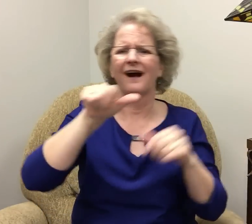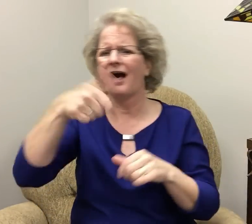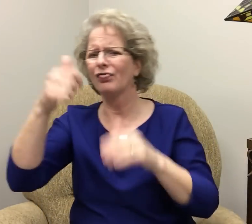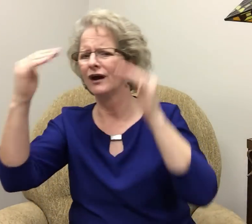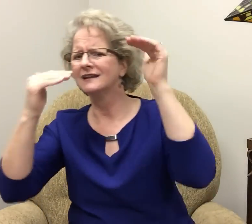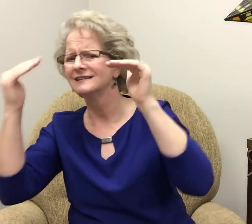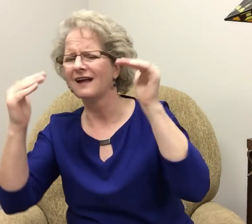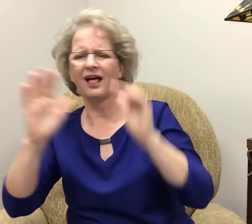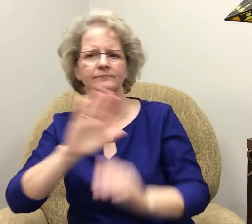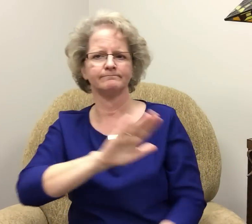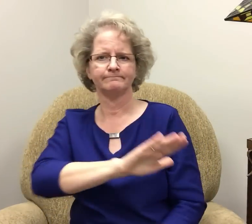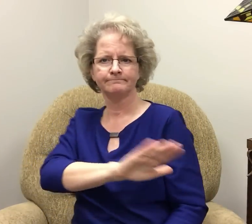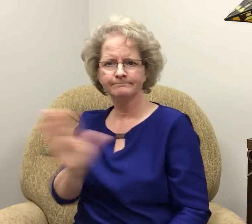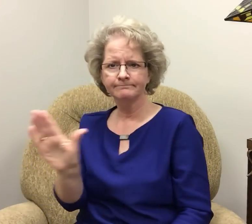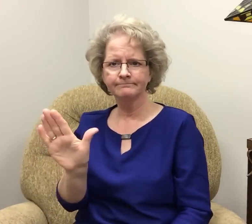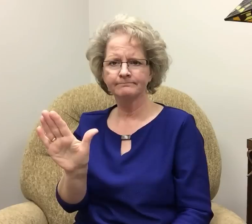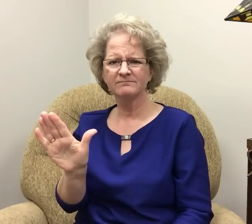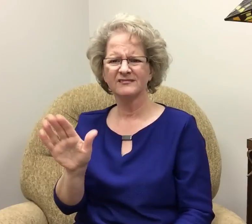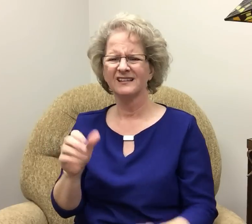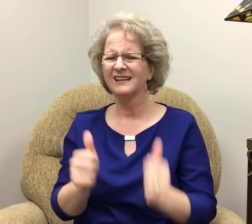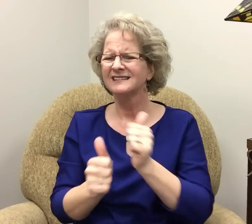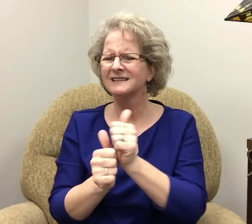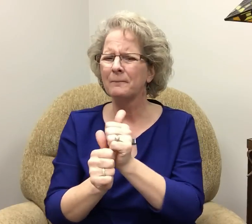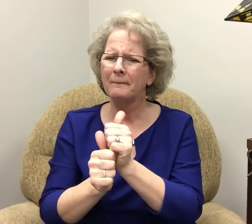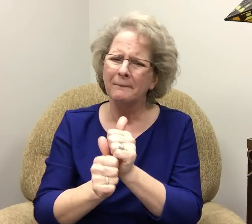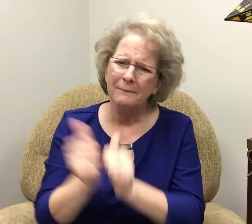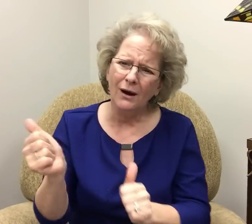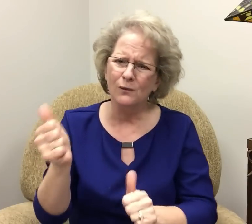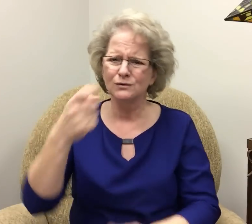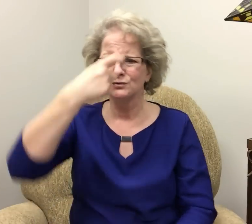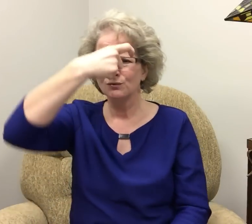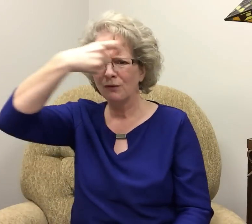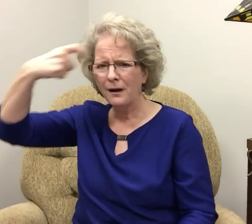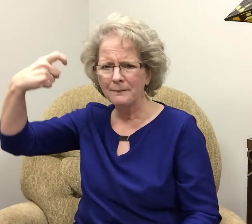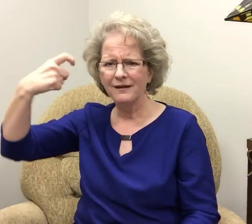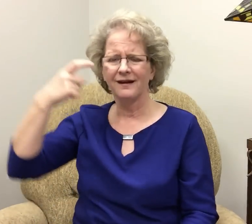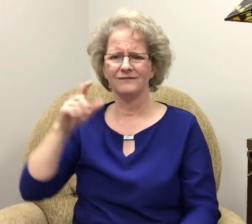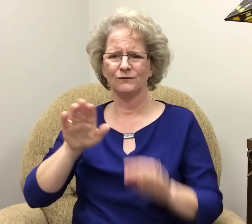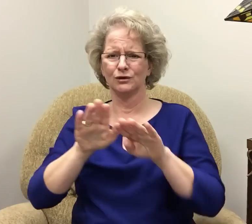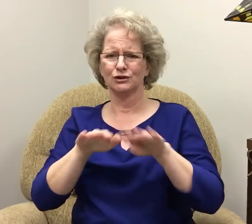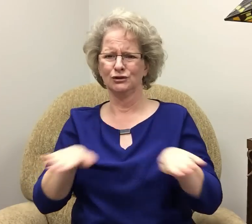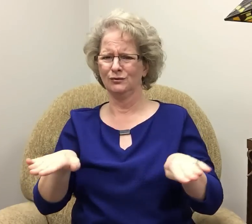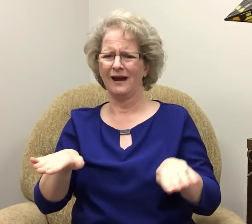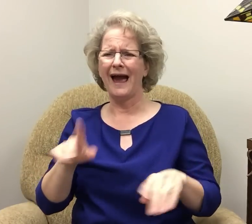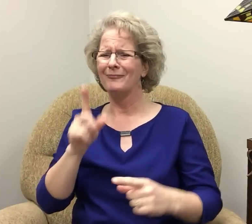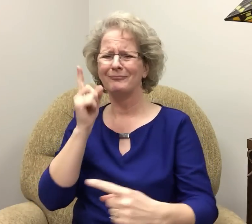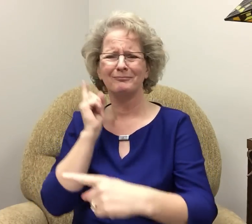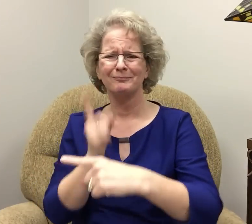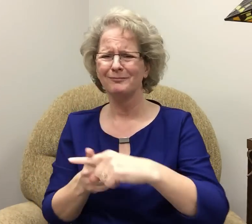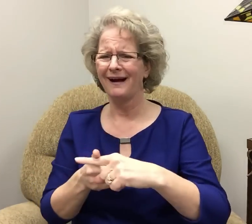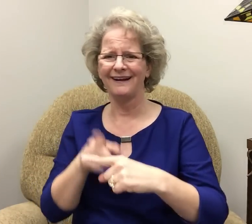as an interpreter. Children should never be used to interpret under any circumstances.